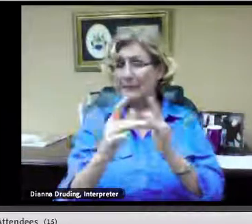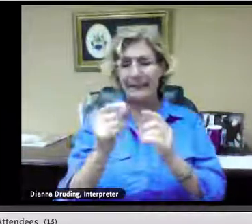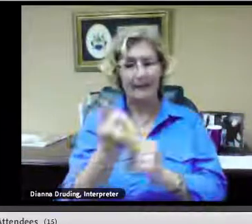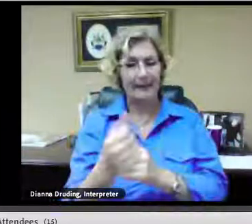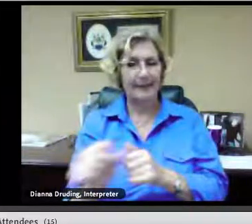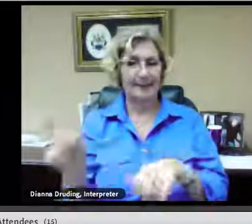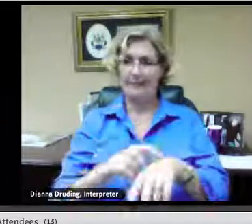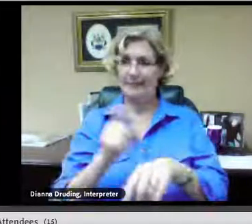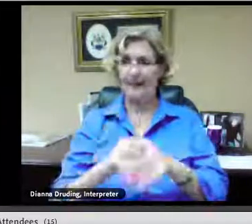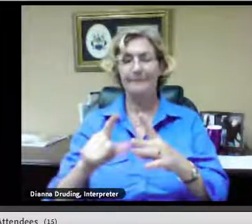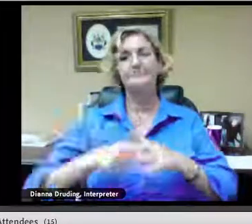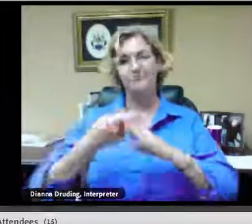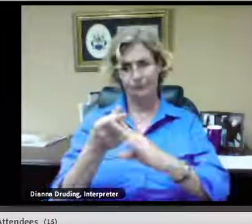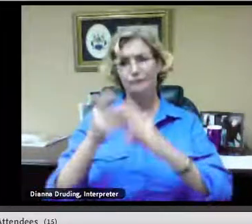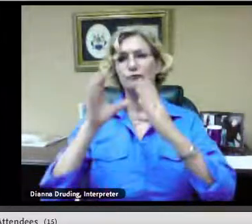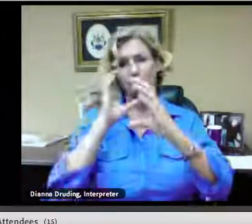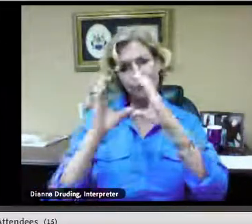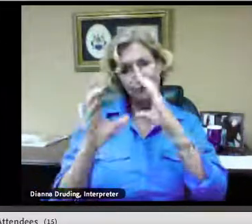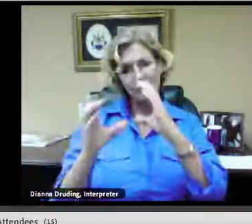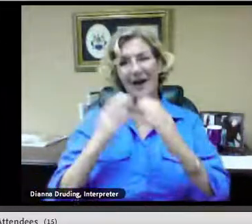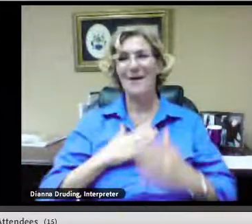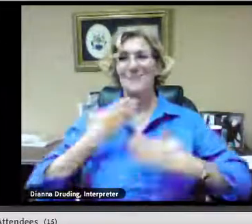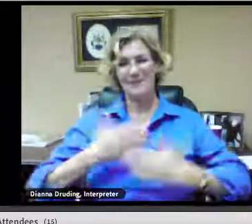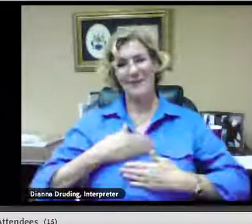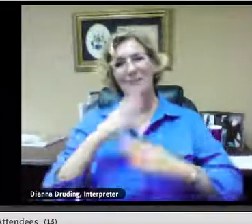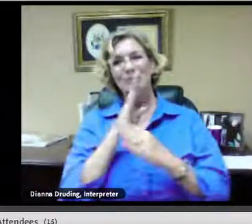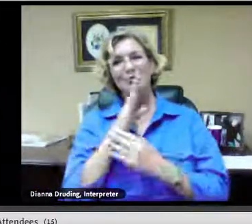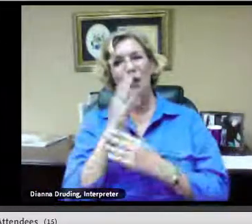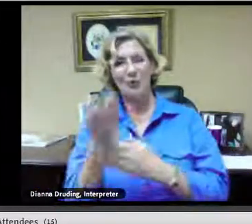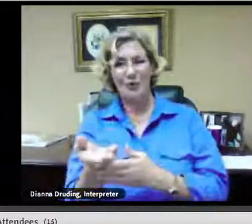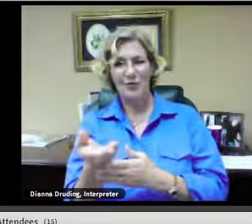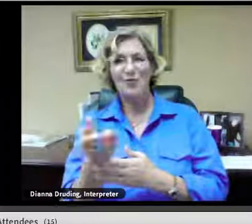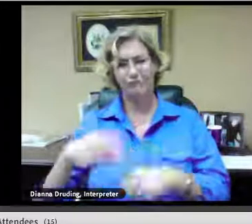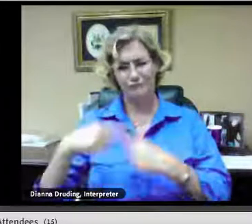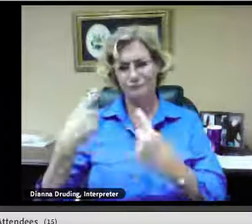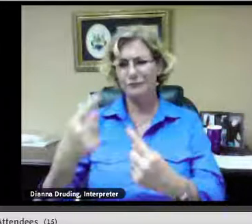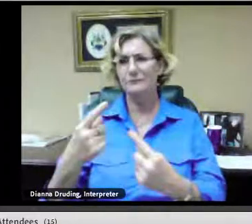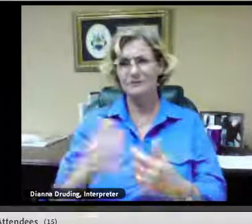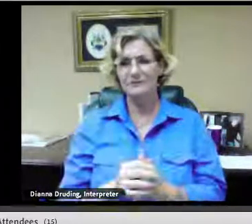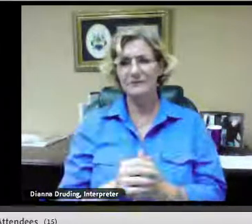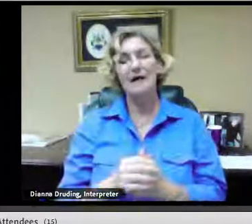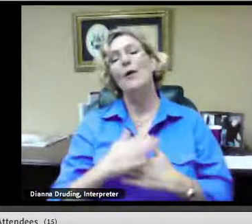and we can... You know, I'd be happy to talk with you further about this, so please view me as a resource,